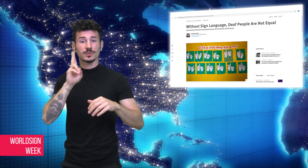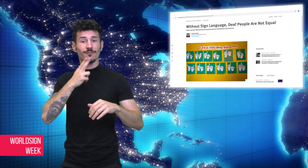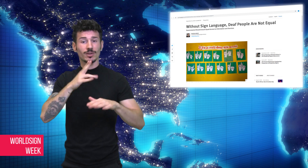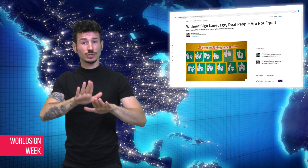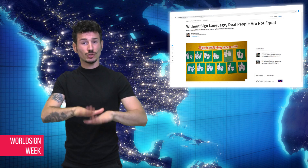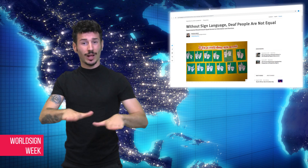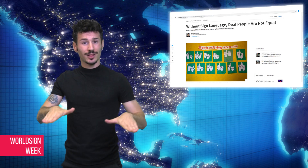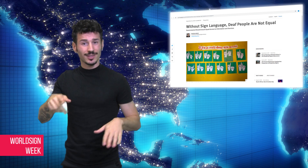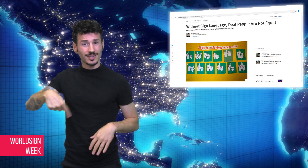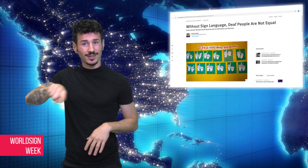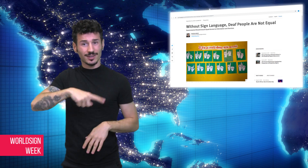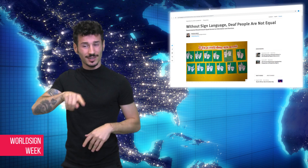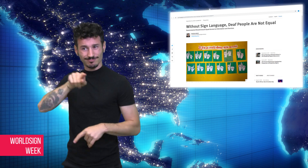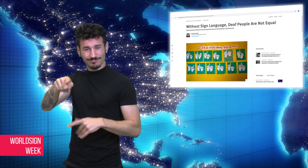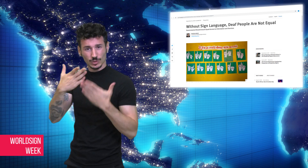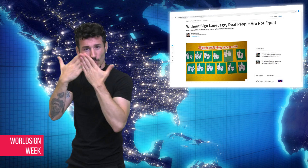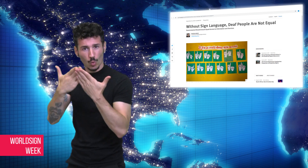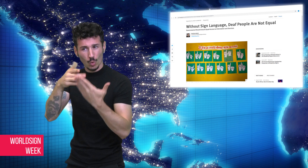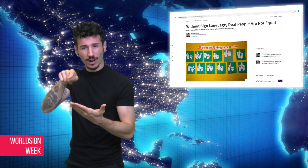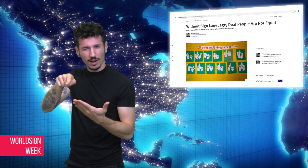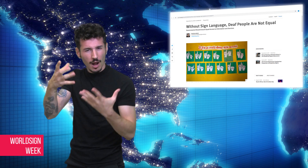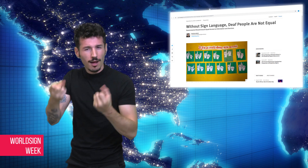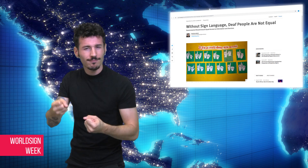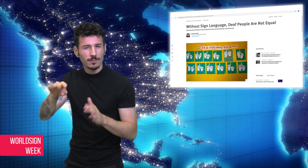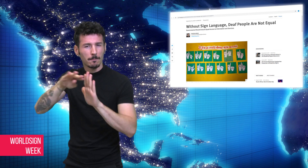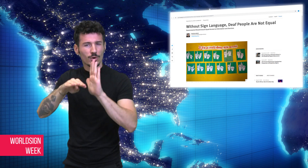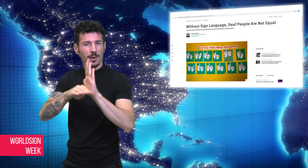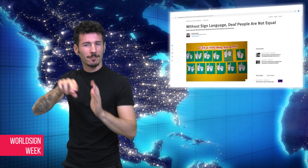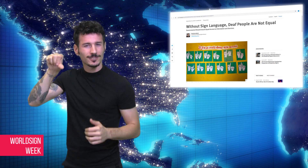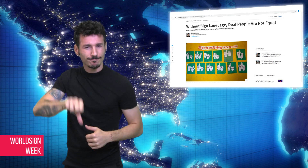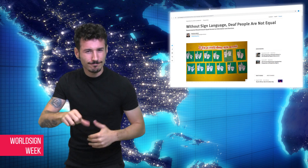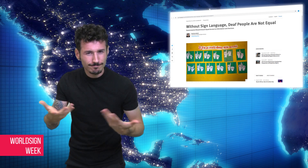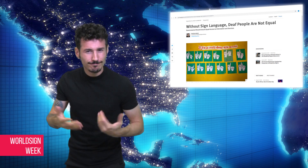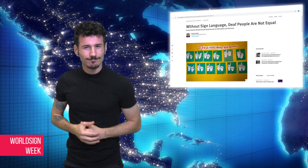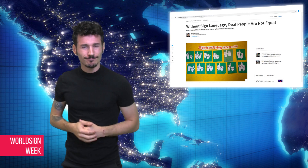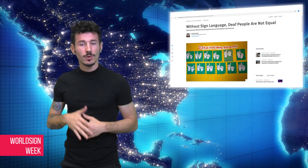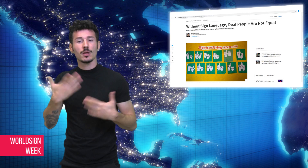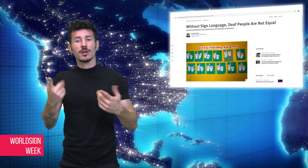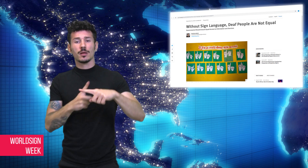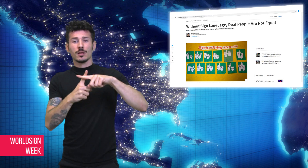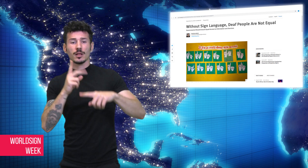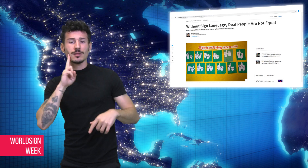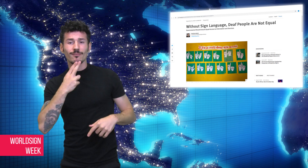settings, privacy issues, denying deaf children their